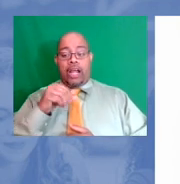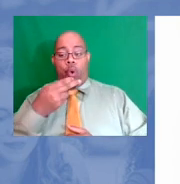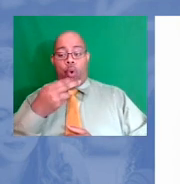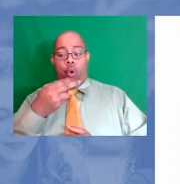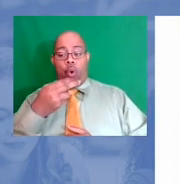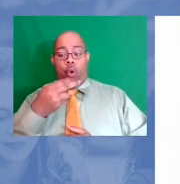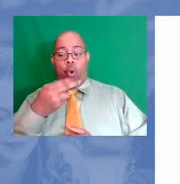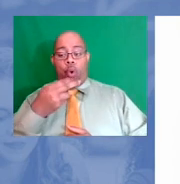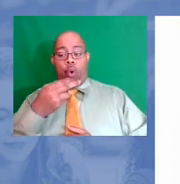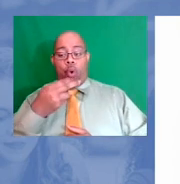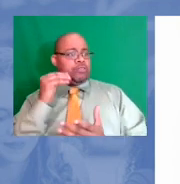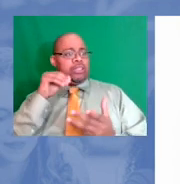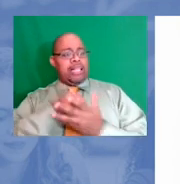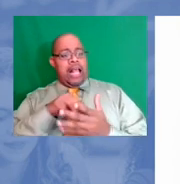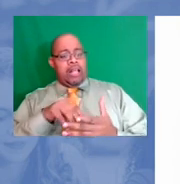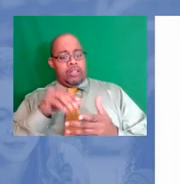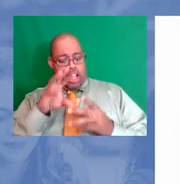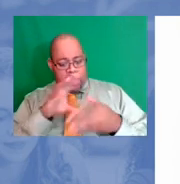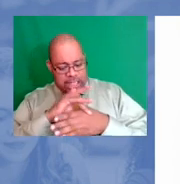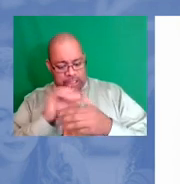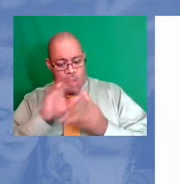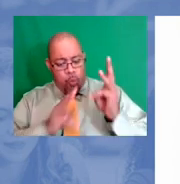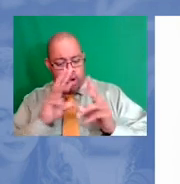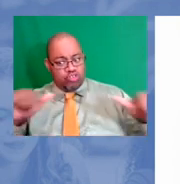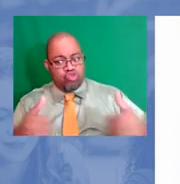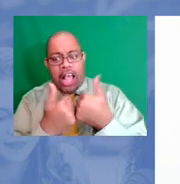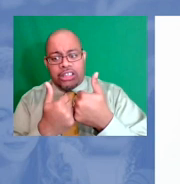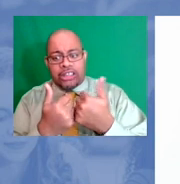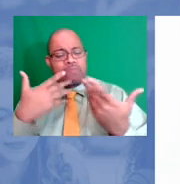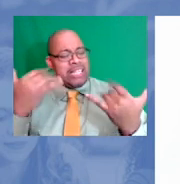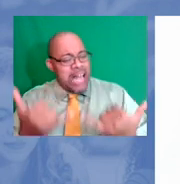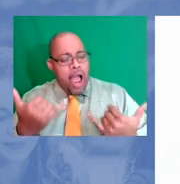OF OUR WORLD'S CHALLENGES. NOW WE MUST BE ESSENTIAL PARTNERS AND DEVELOPING